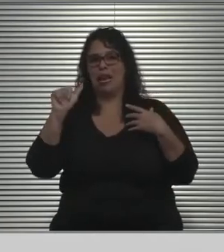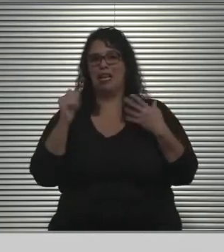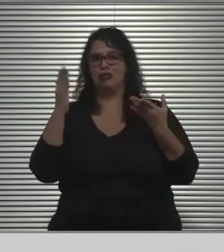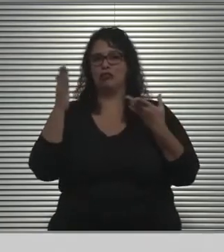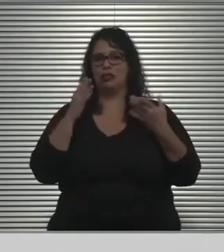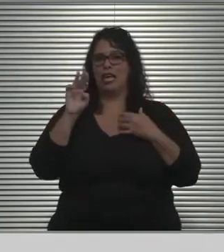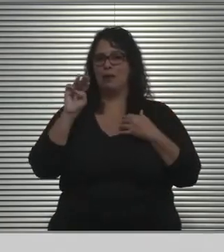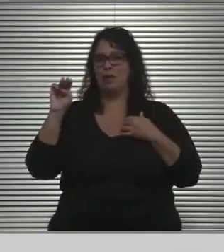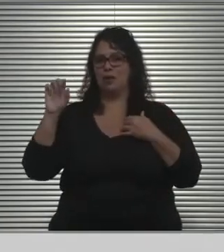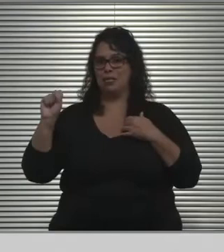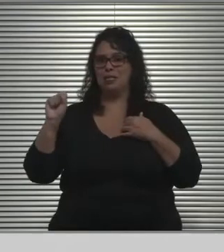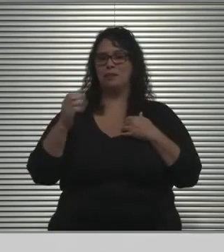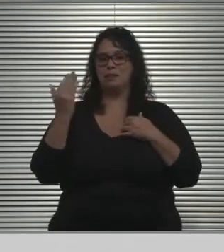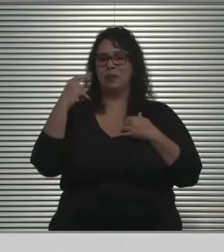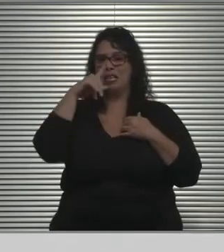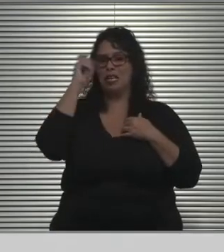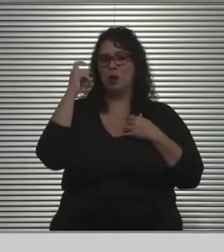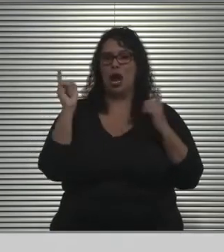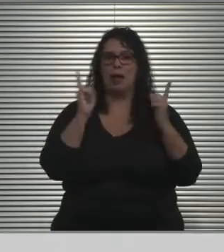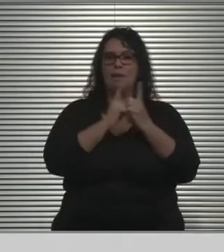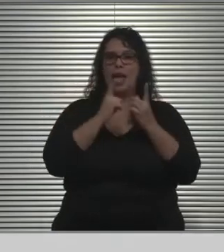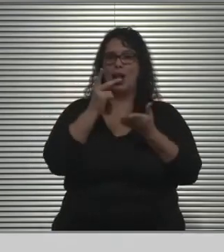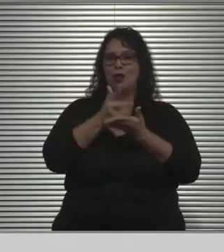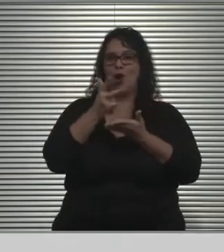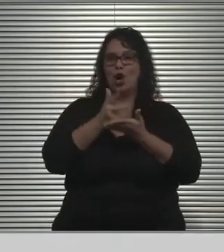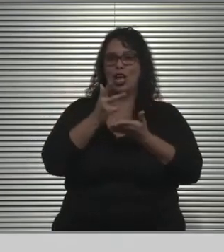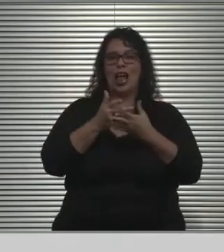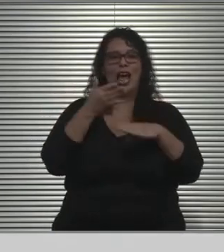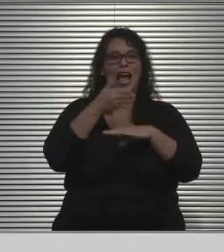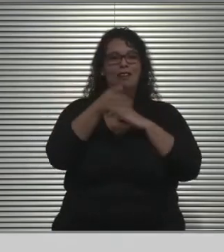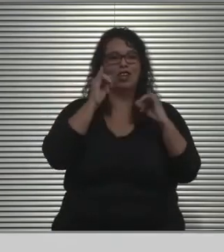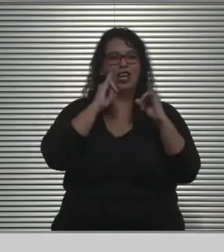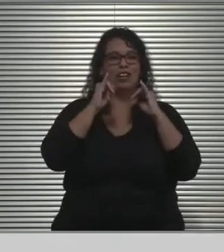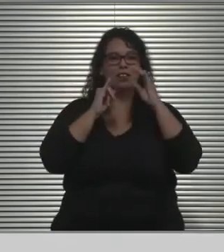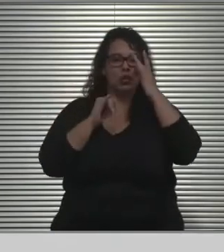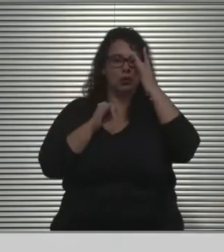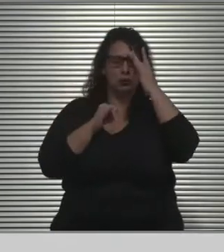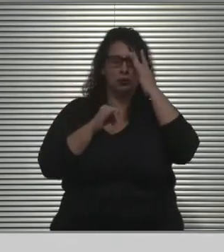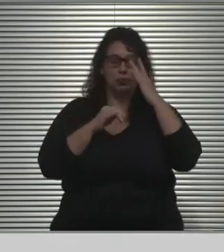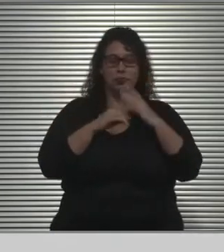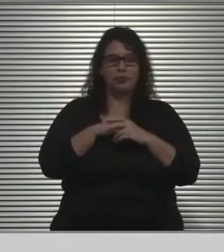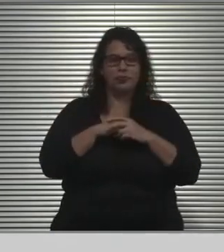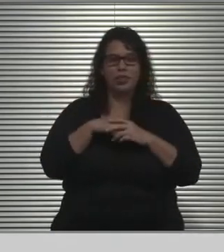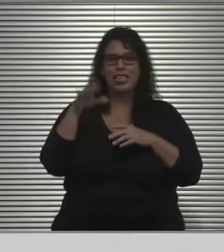And I met her in the parking lot after interviewing her and doing a podcast with her to hear about her experience.